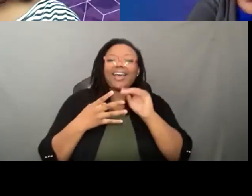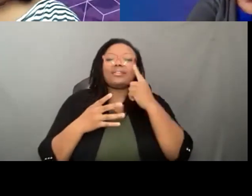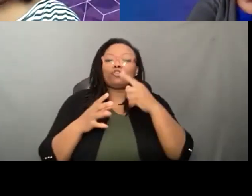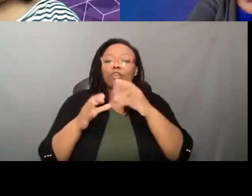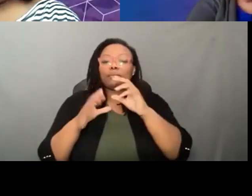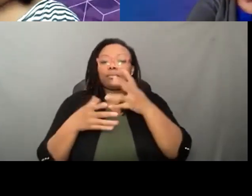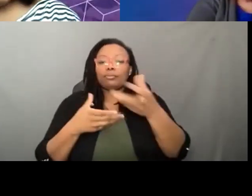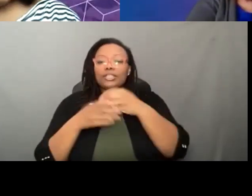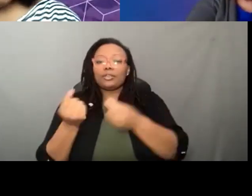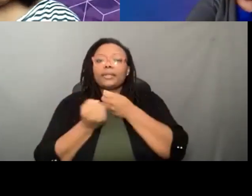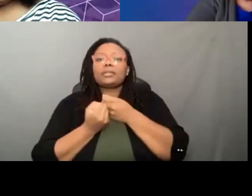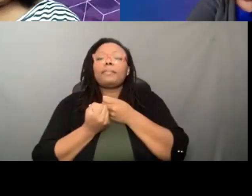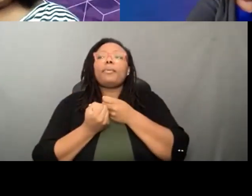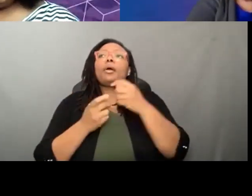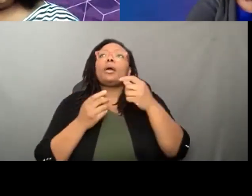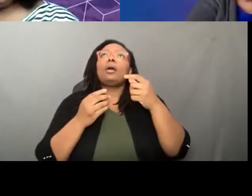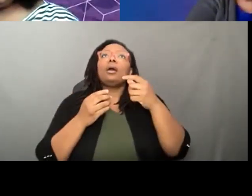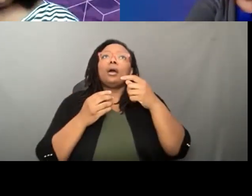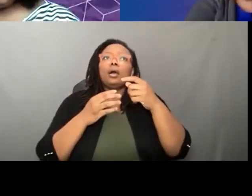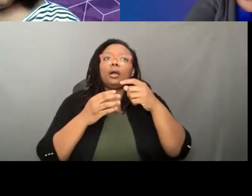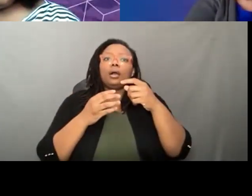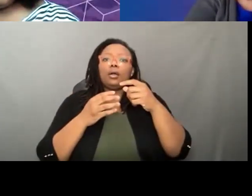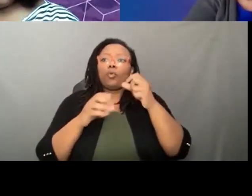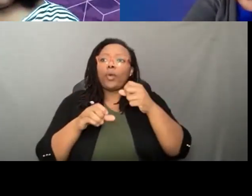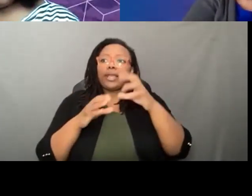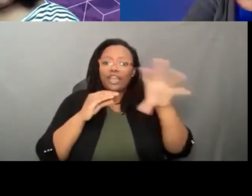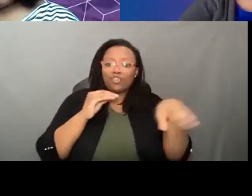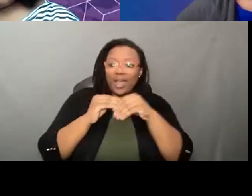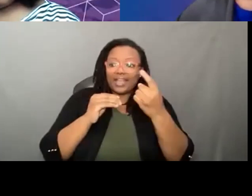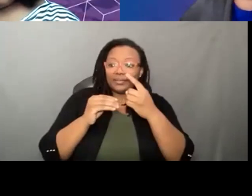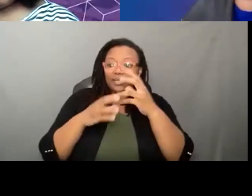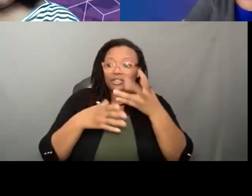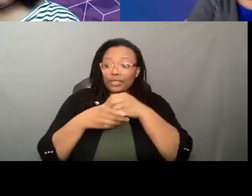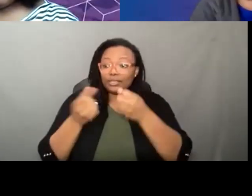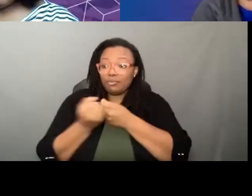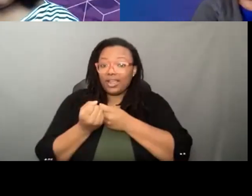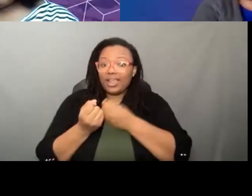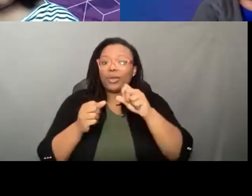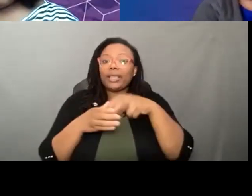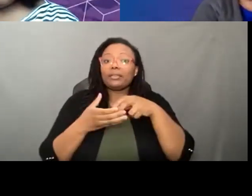Can you clarify when you can, if you can, and what are the steps for doing either